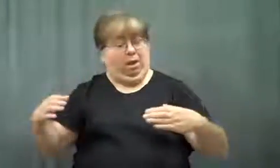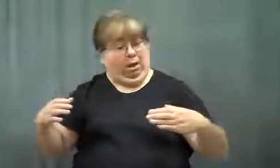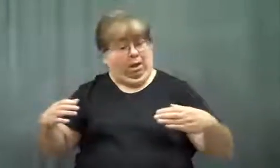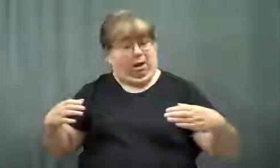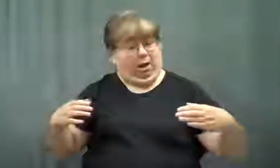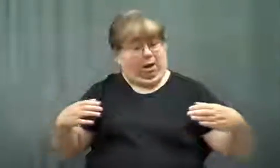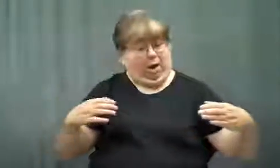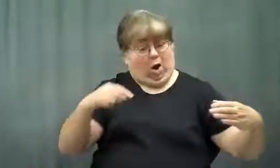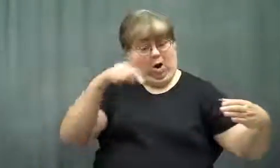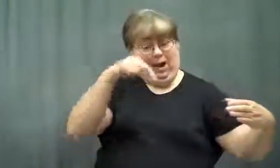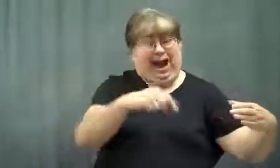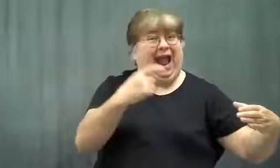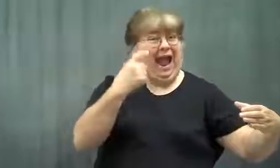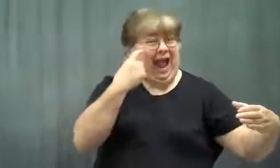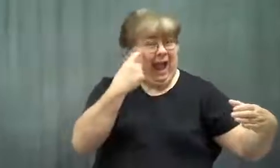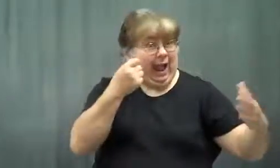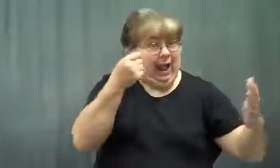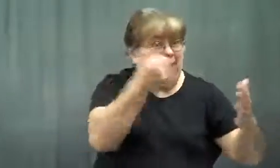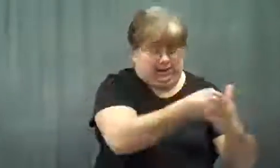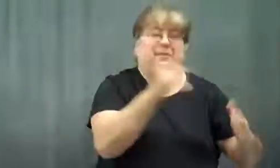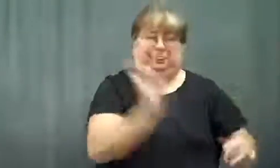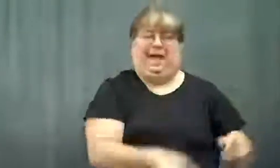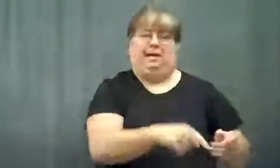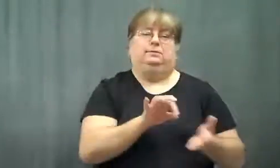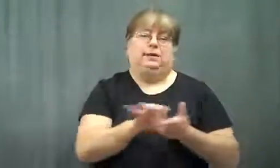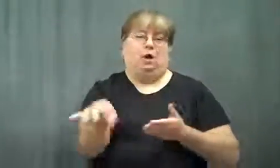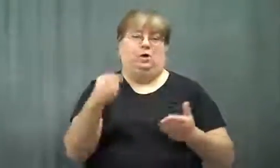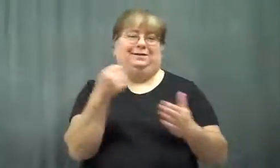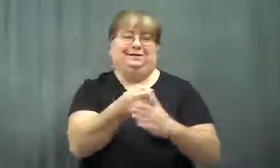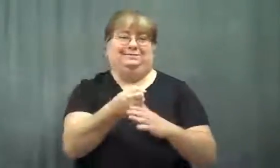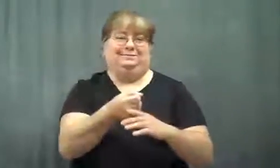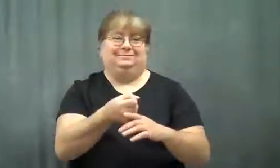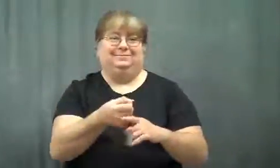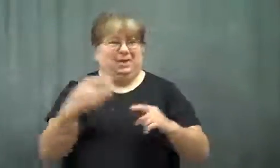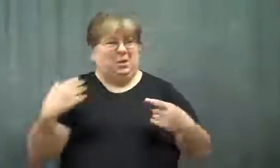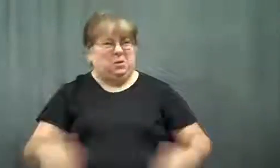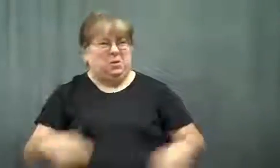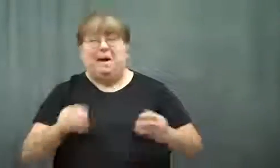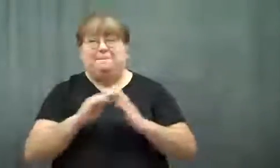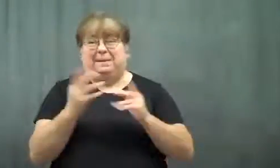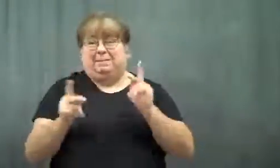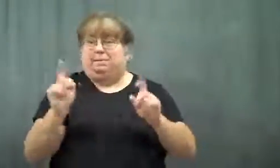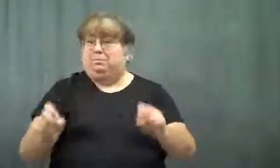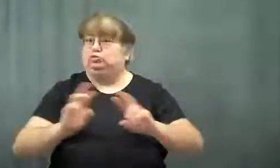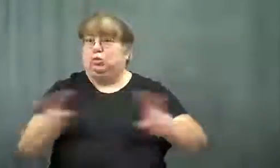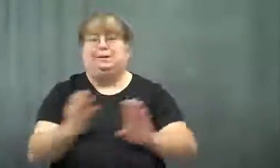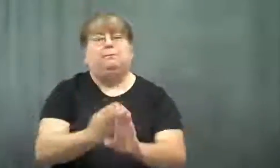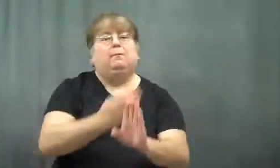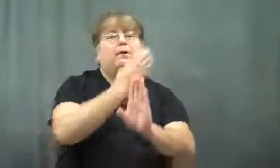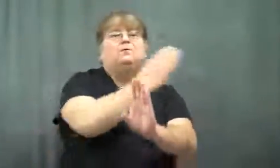Landfall is when the eye hits the land. That means people have to prepare ahead of time.